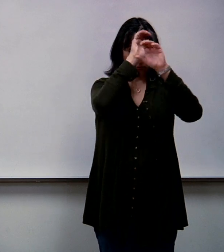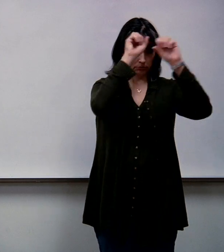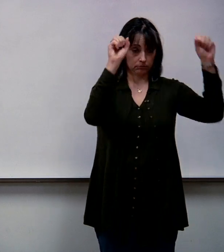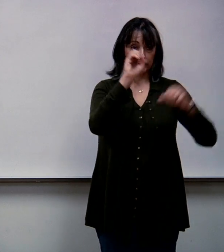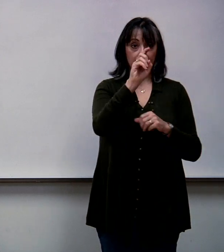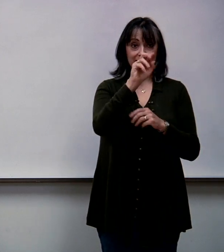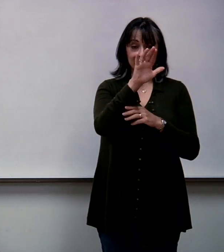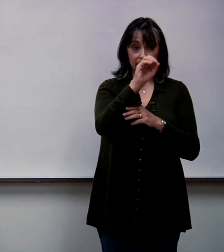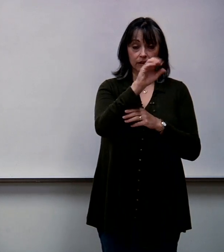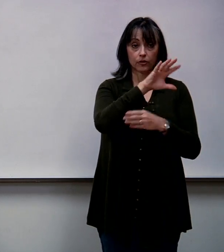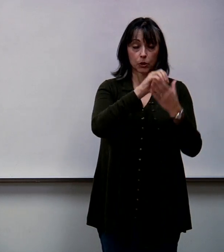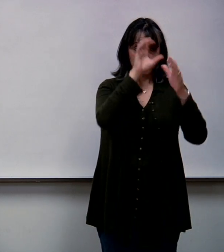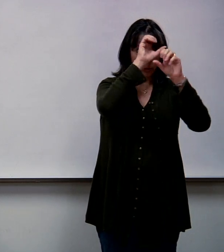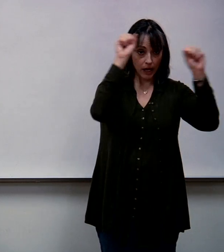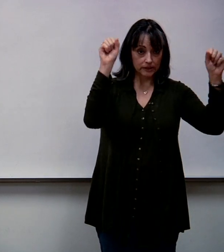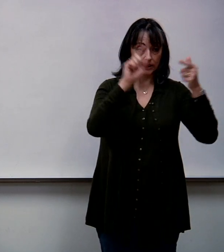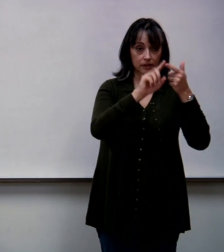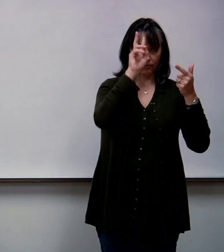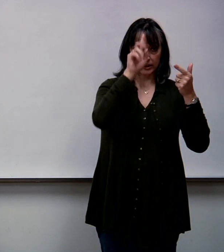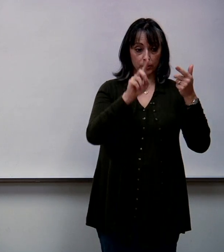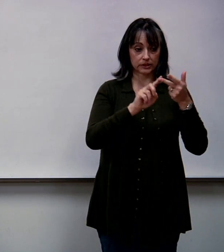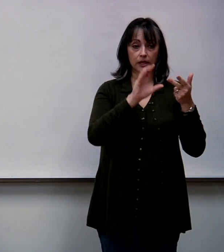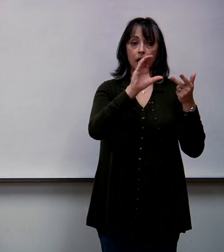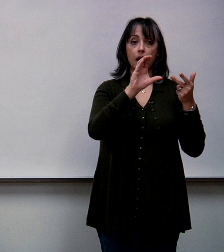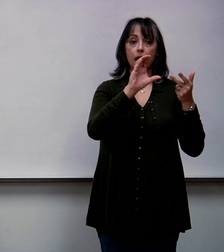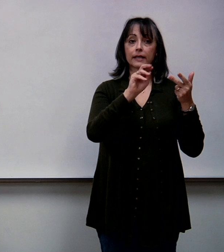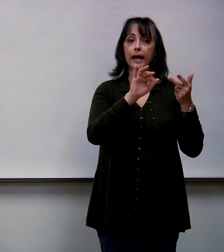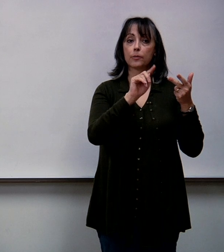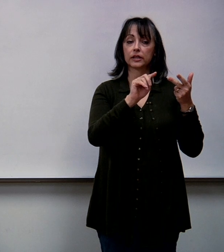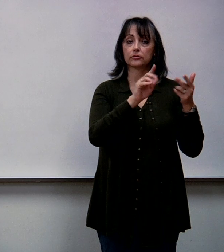vice president and cabinet. The executive branch